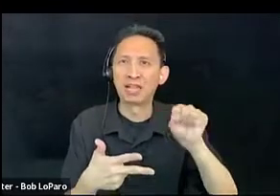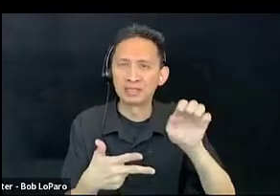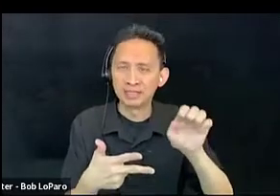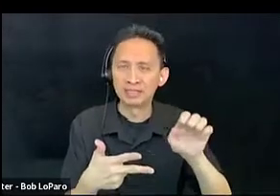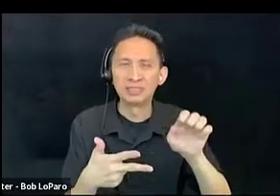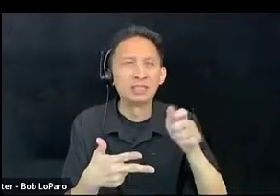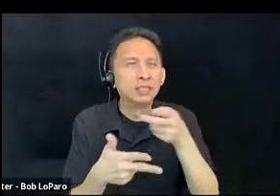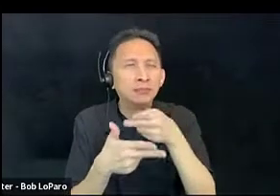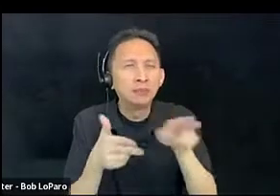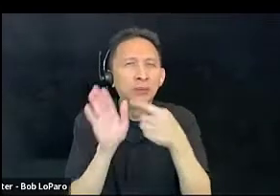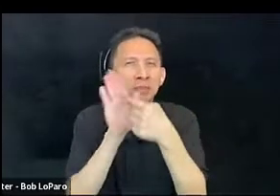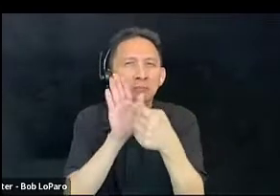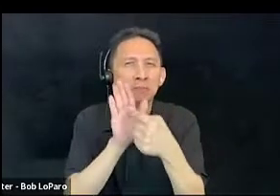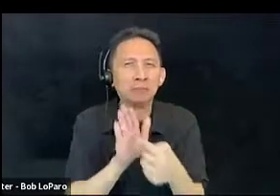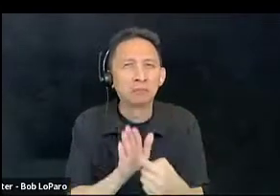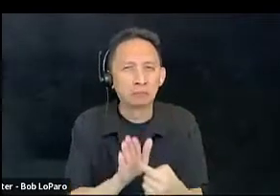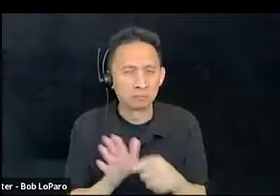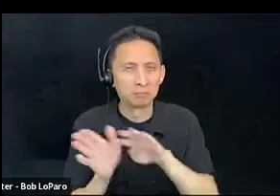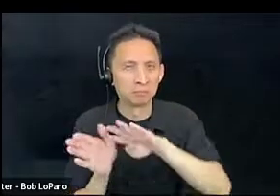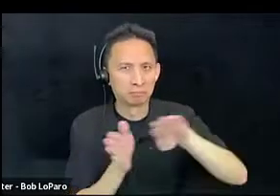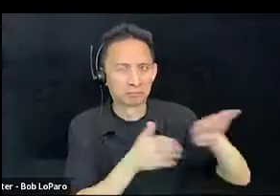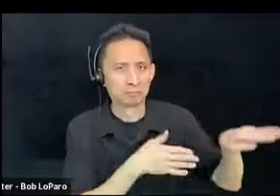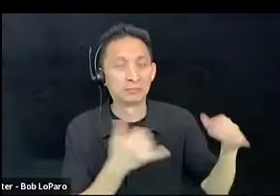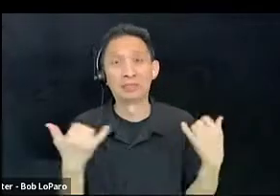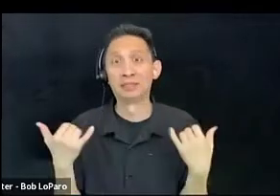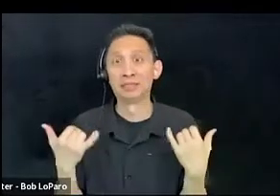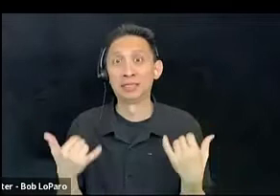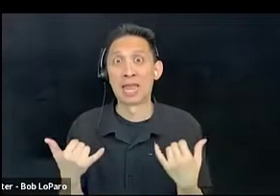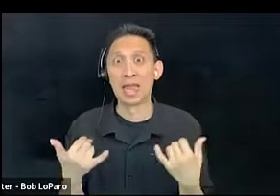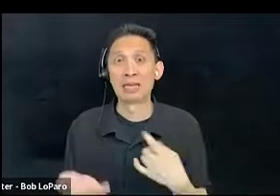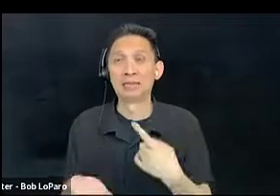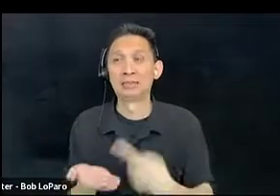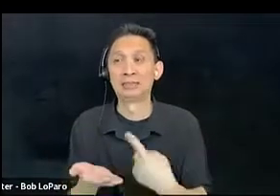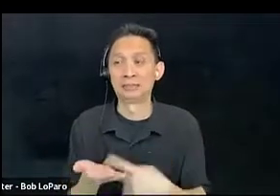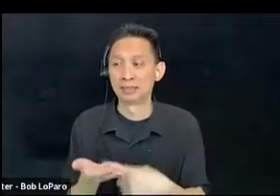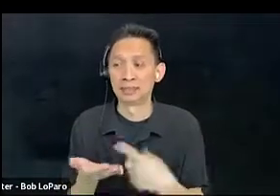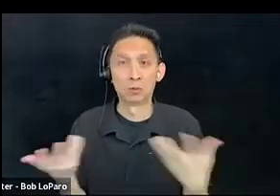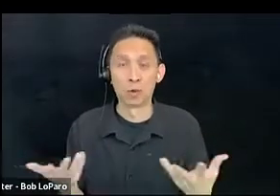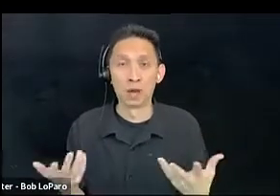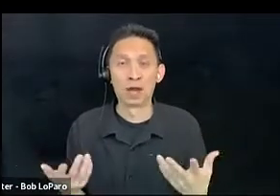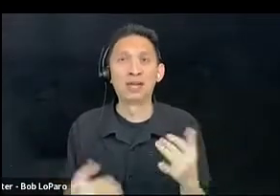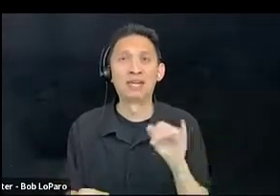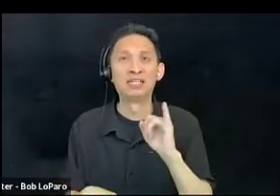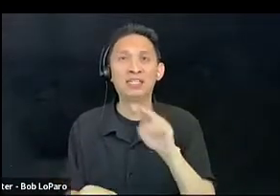as we discuss it in the specific context of AAC and communication.